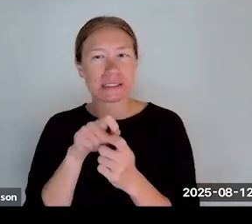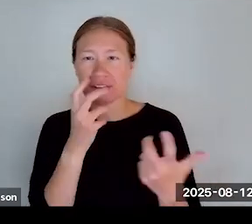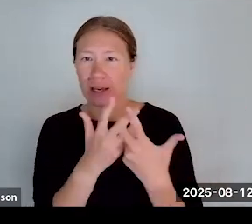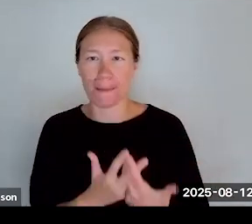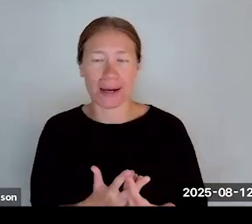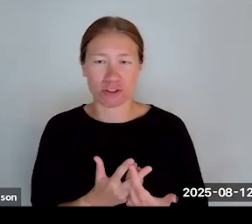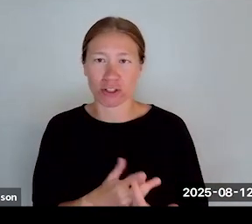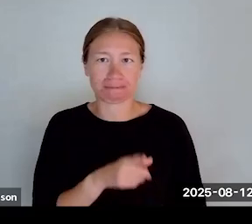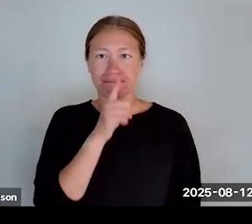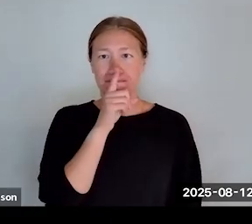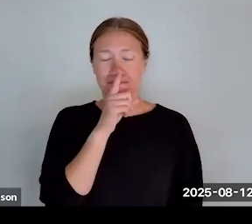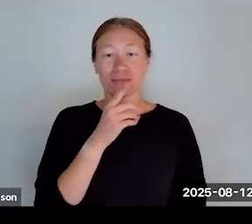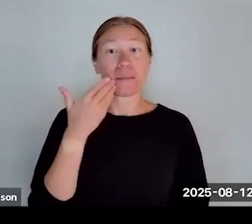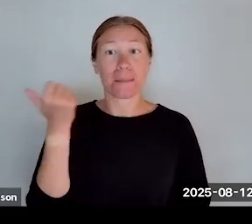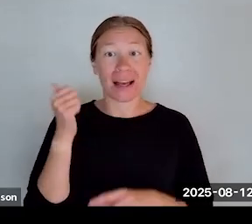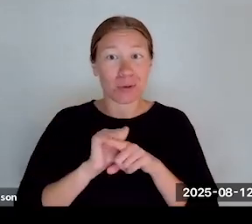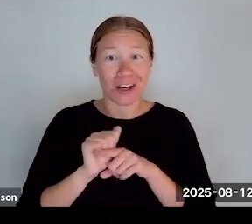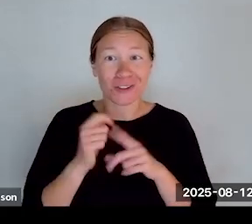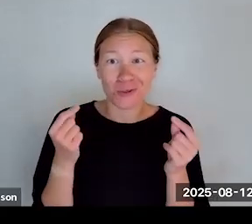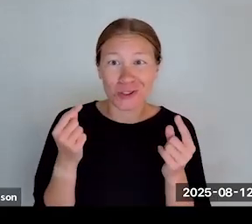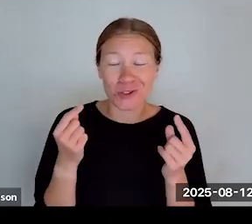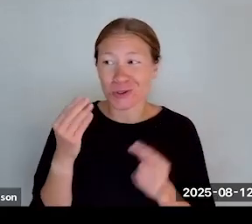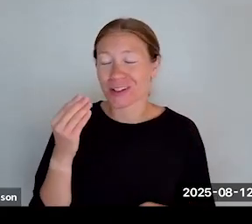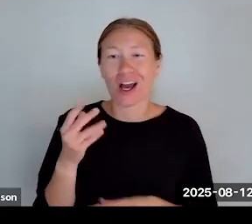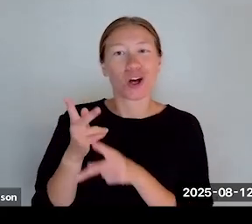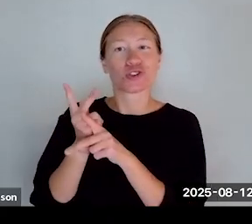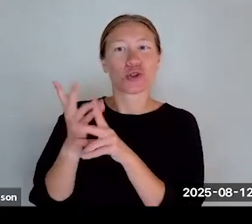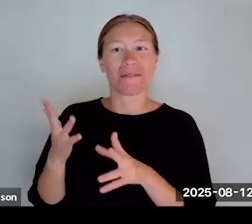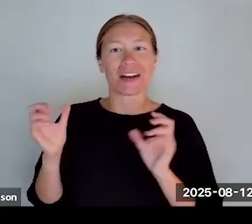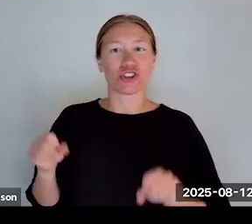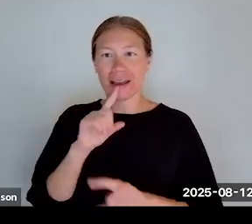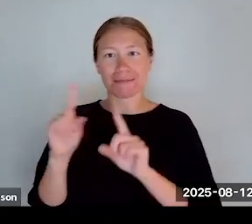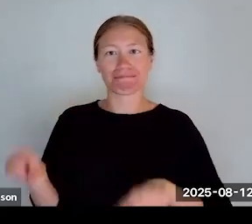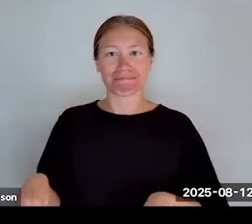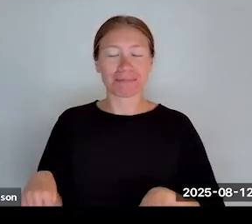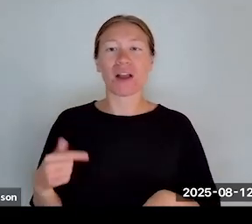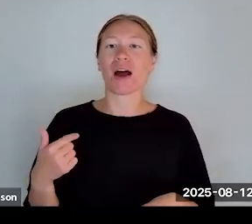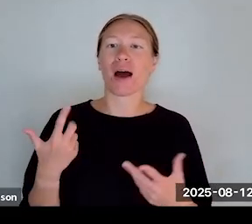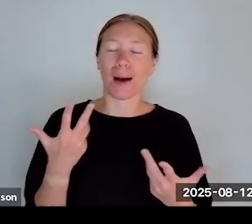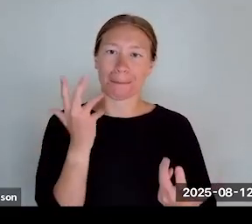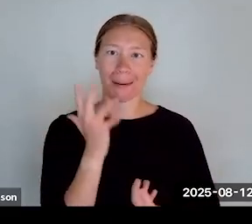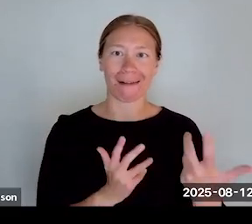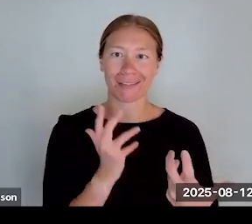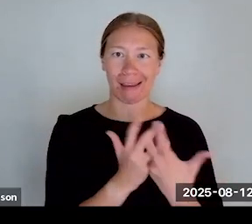A best practice is for the supervisor to simply state that a modification has been made to comply with federal law.